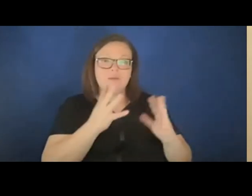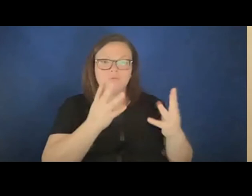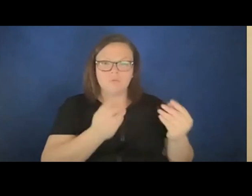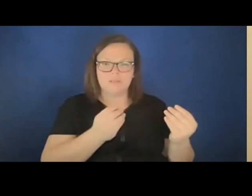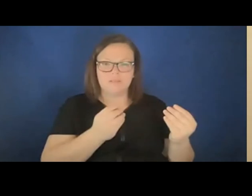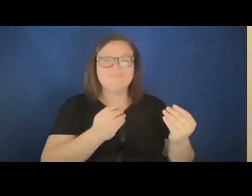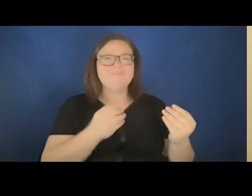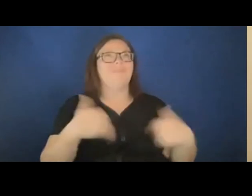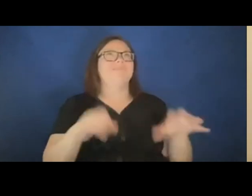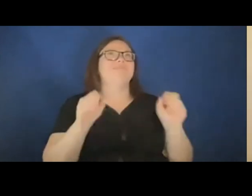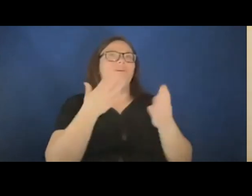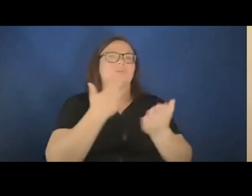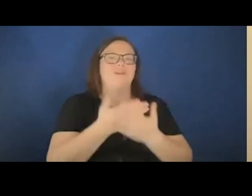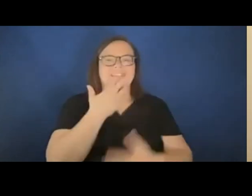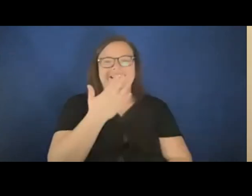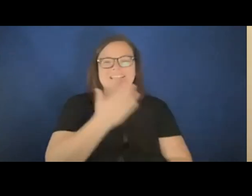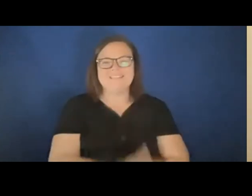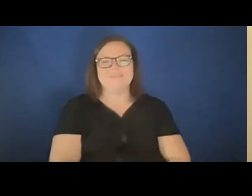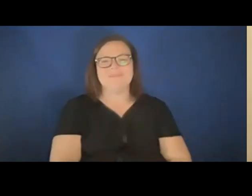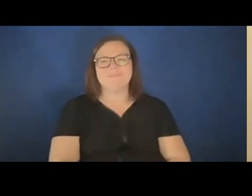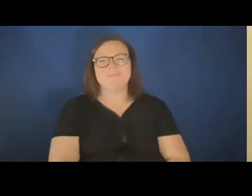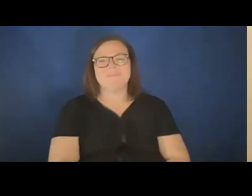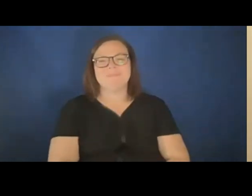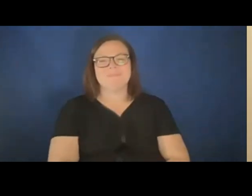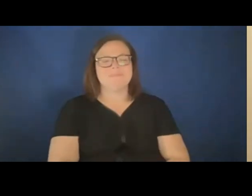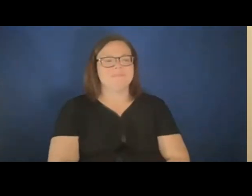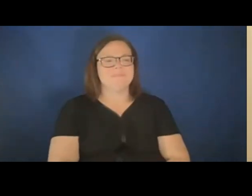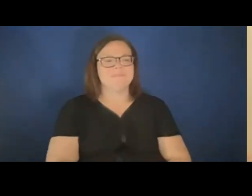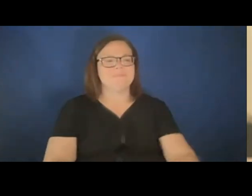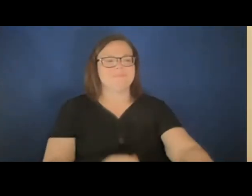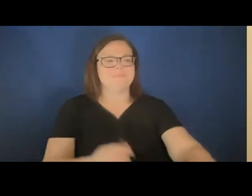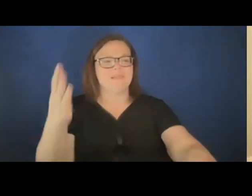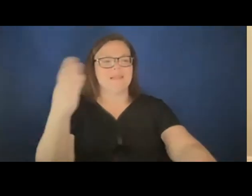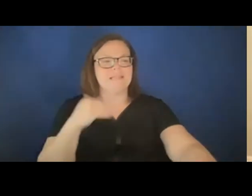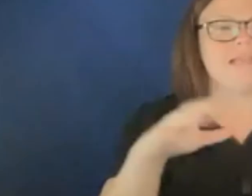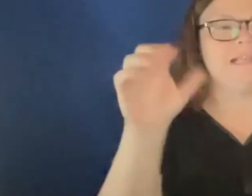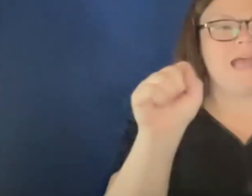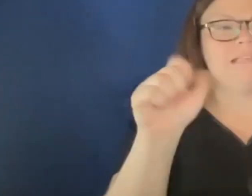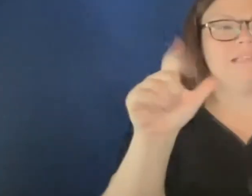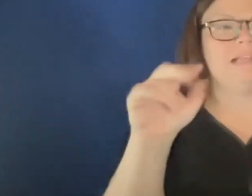So good--thank you! Our next poet is S Langland.